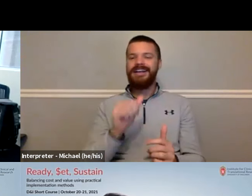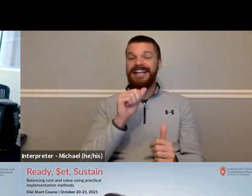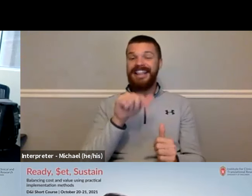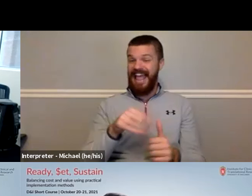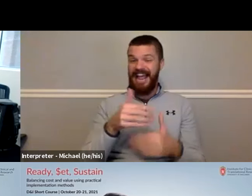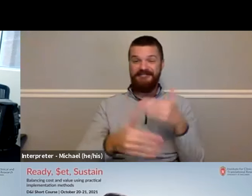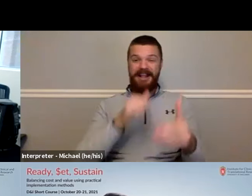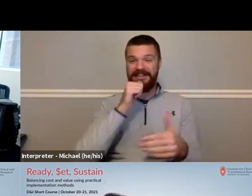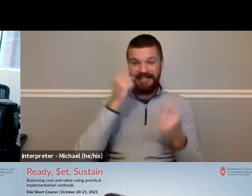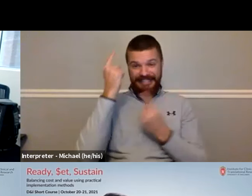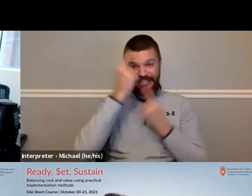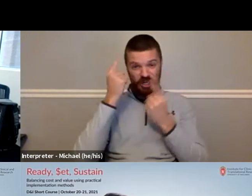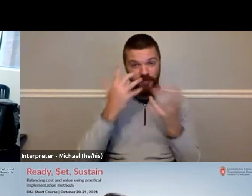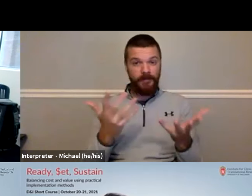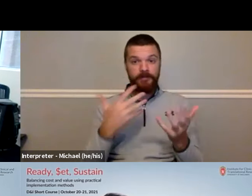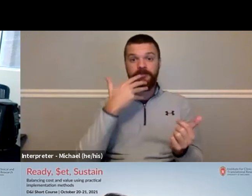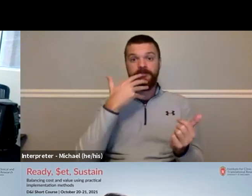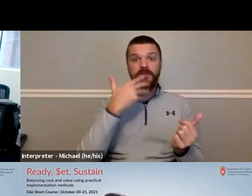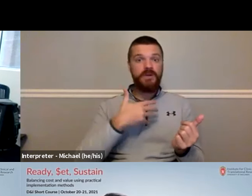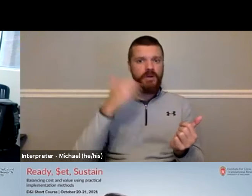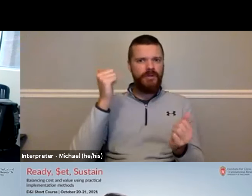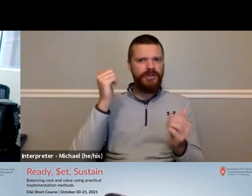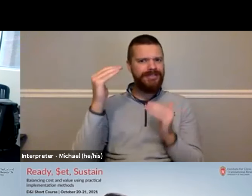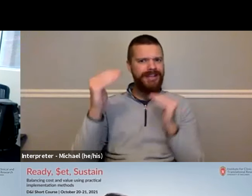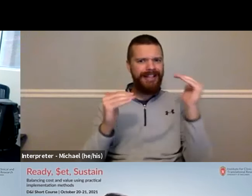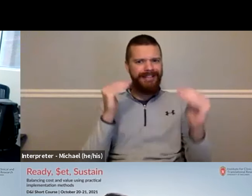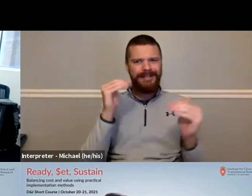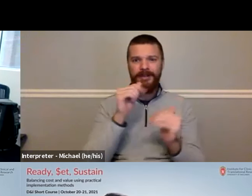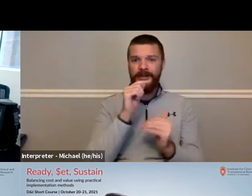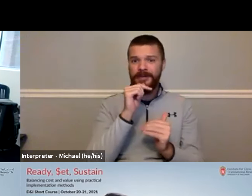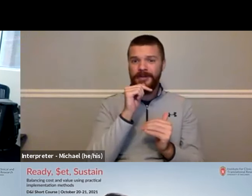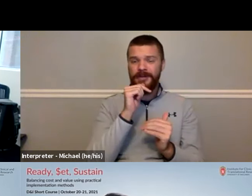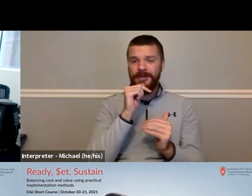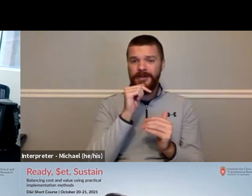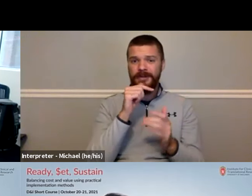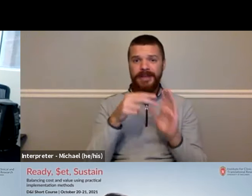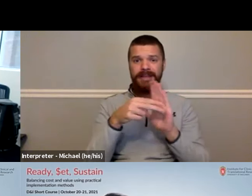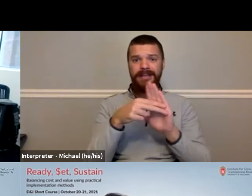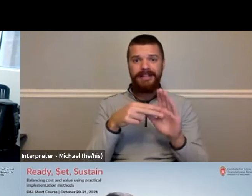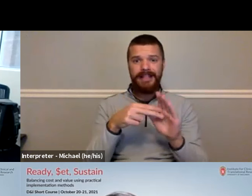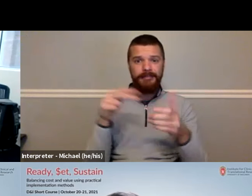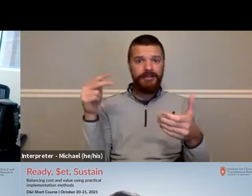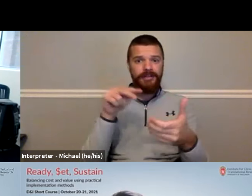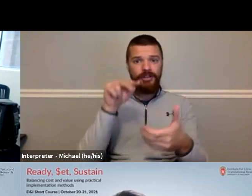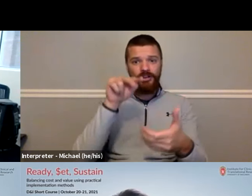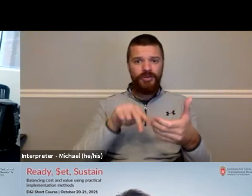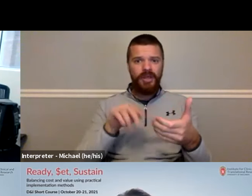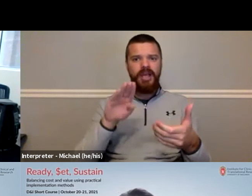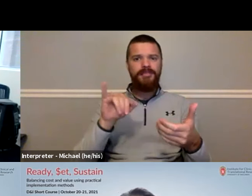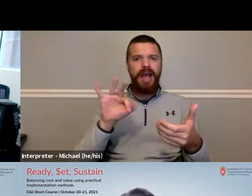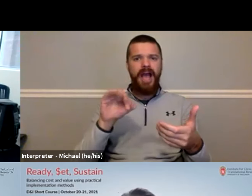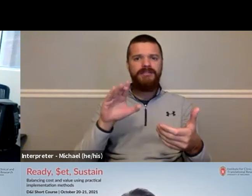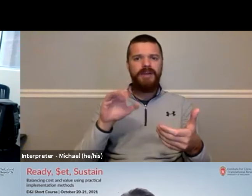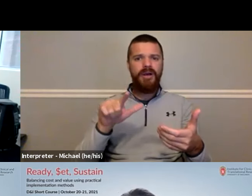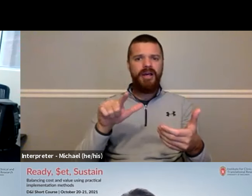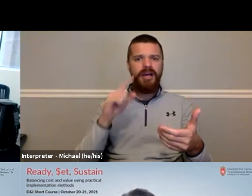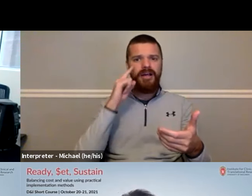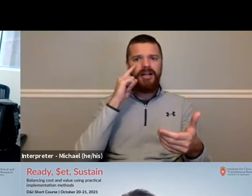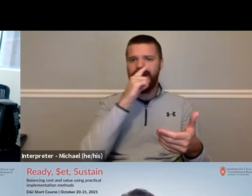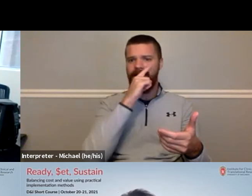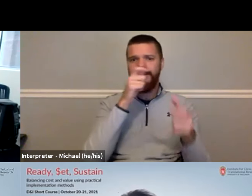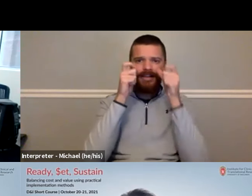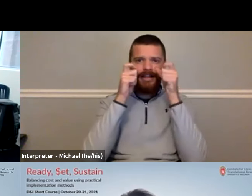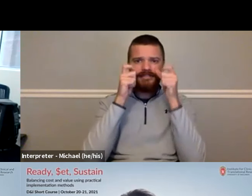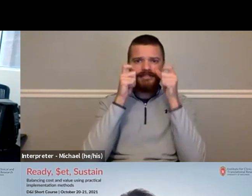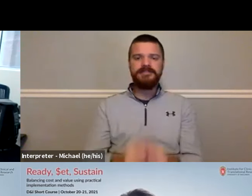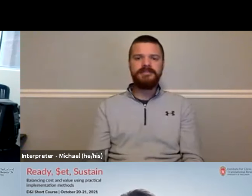Michelle Chui: Things like older adults who are reading labels through bifocal lenses and having to kneel down and find a product.